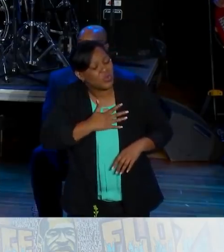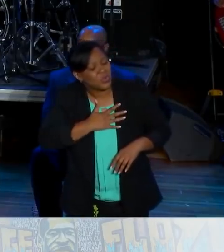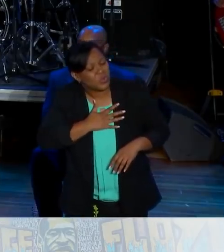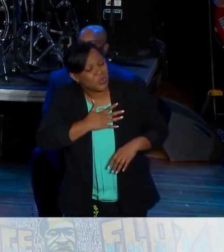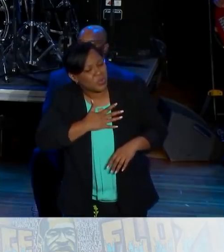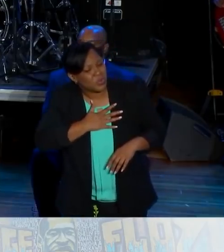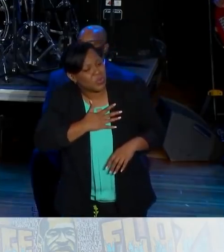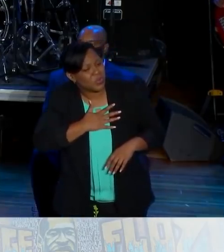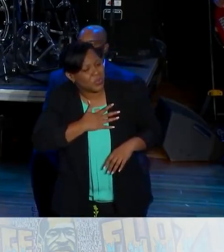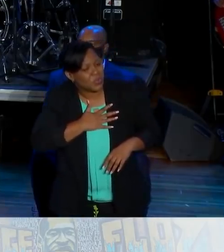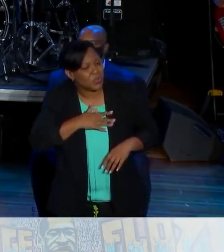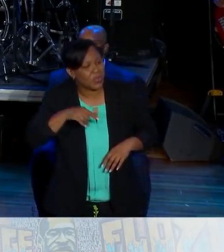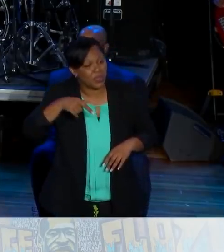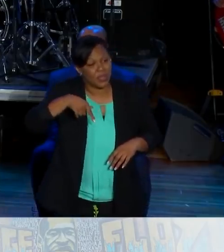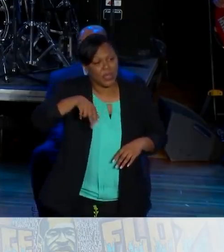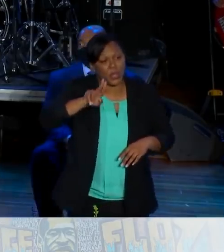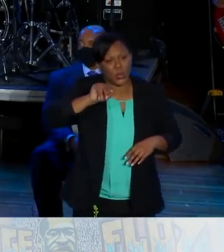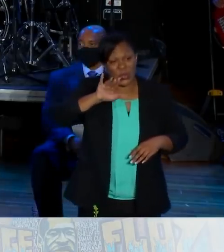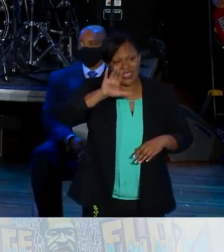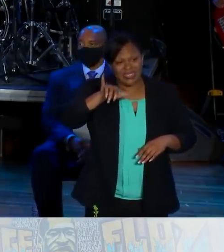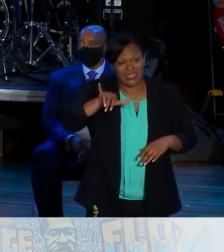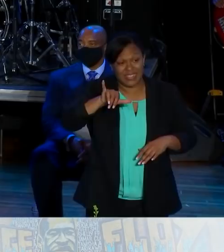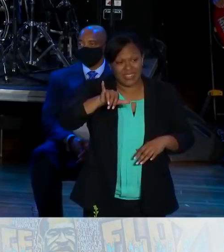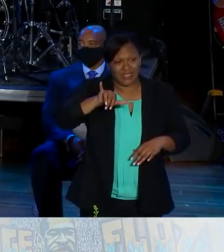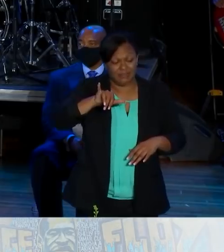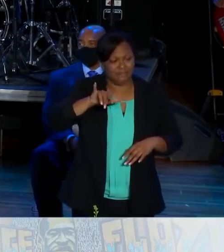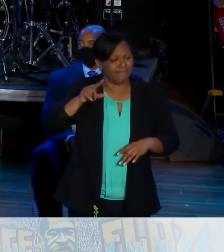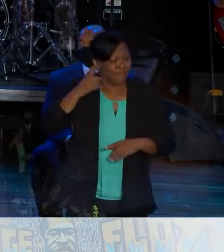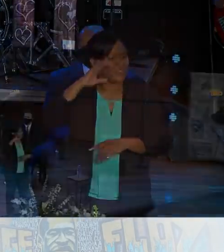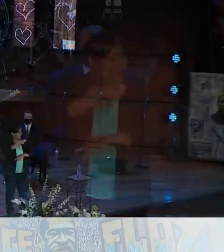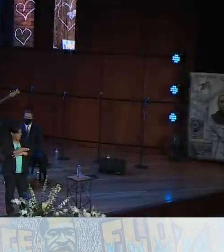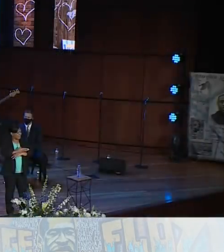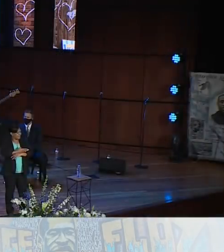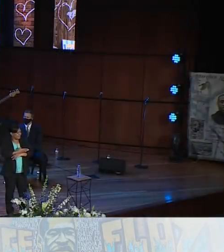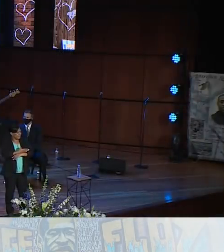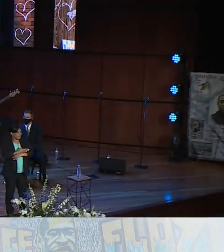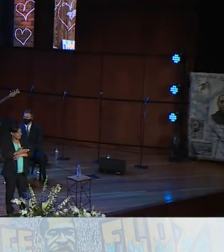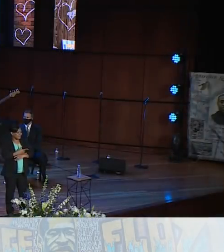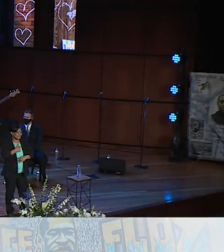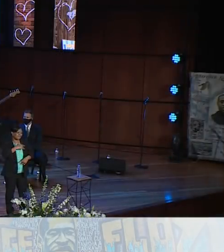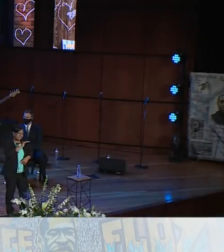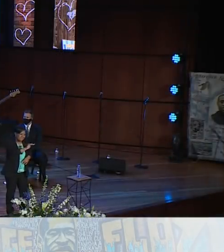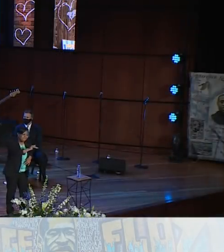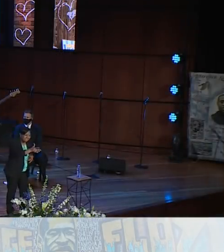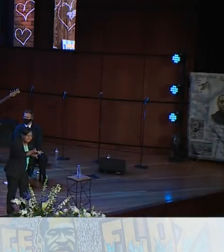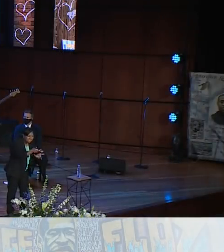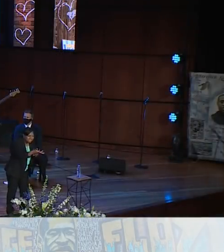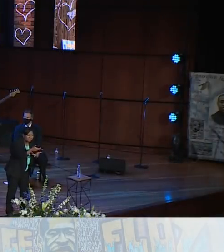WANT TO REACH OUT TO MAMA. TALKING TO QUINCY LAST NIGHT, ONE OF THE FIVE CHILDREN,